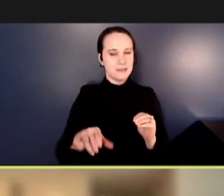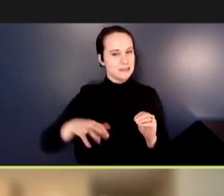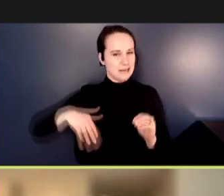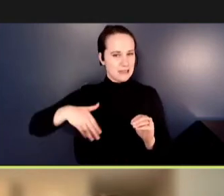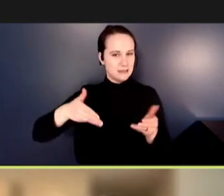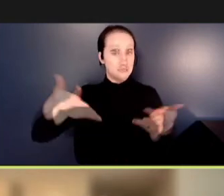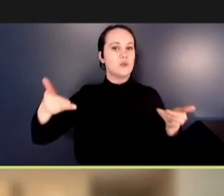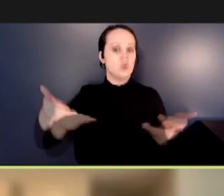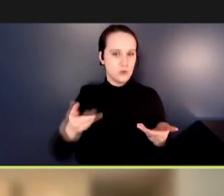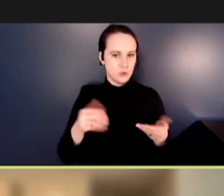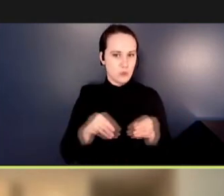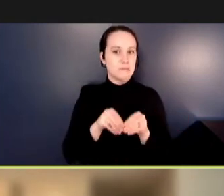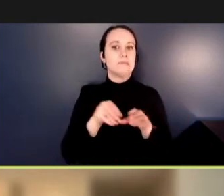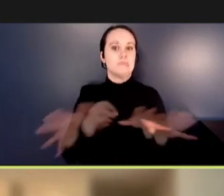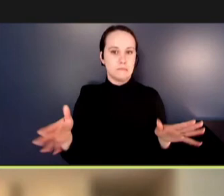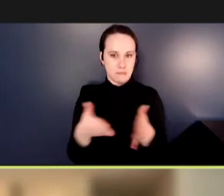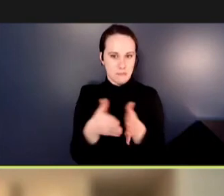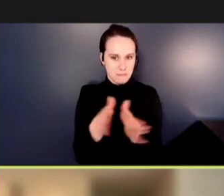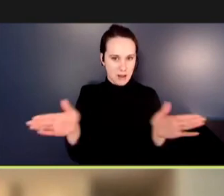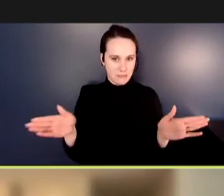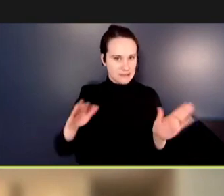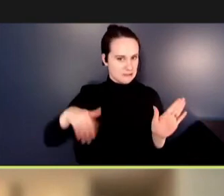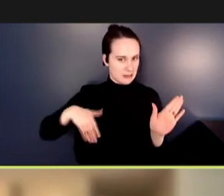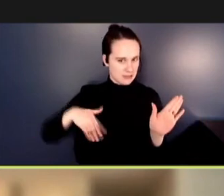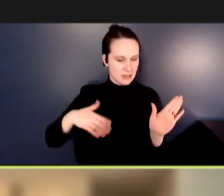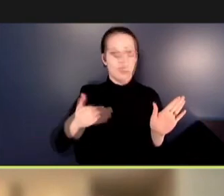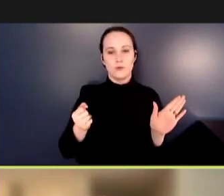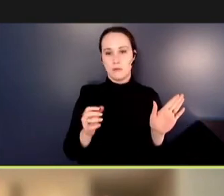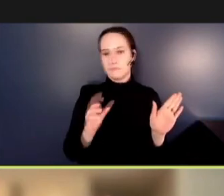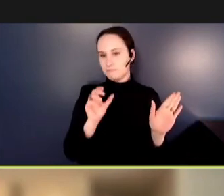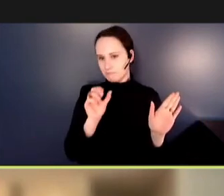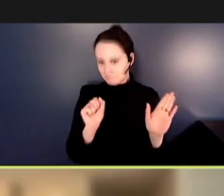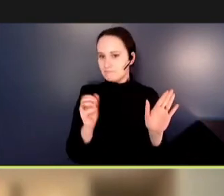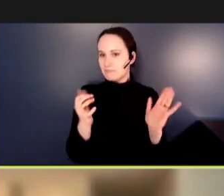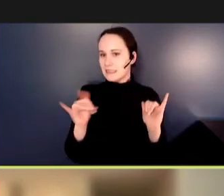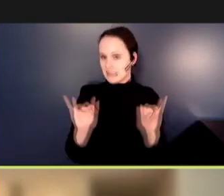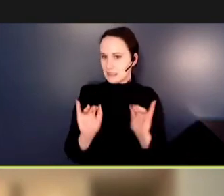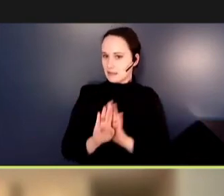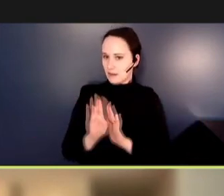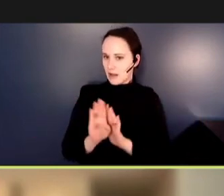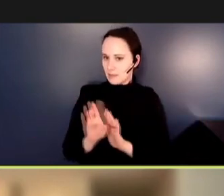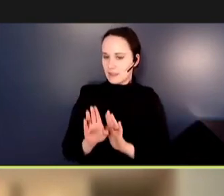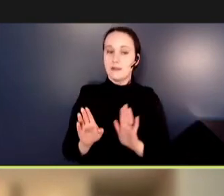or released publicly. And so that is still in development, but one of the